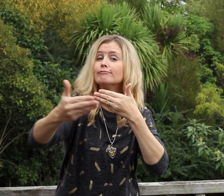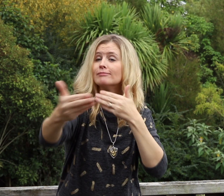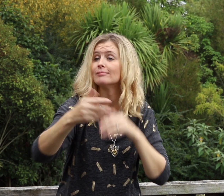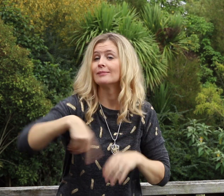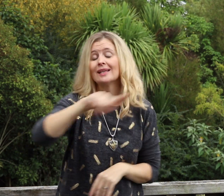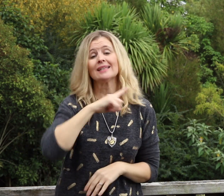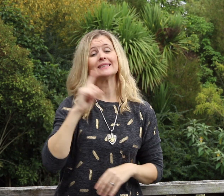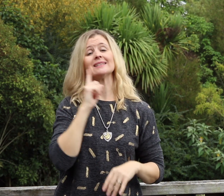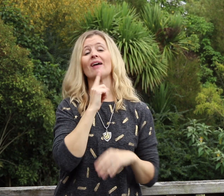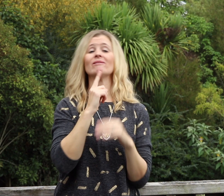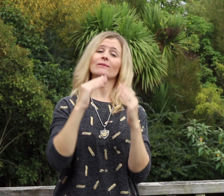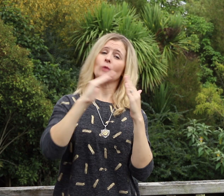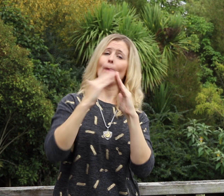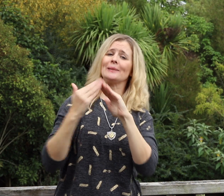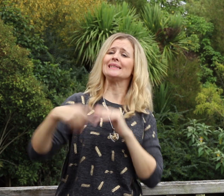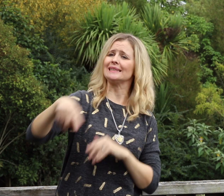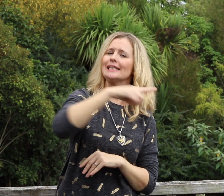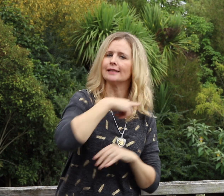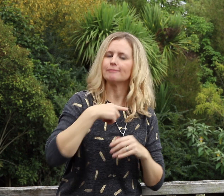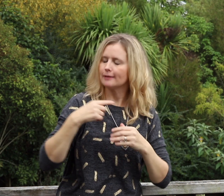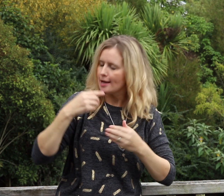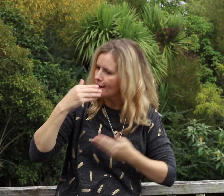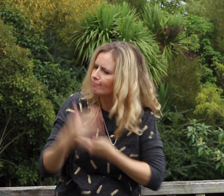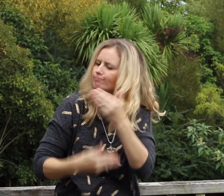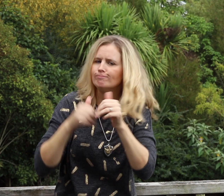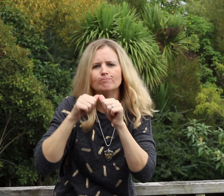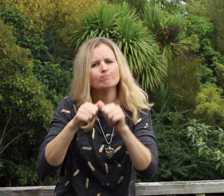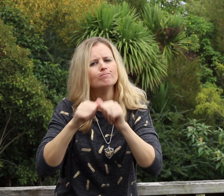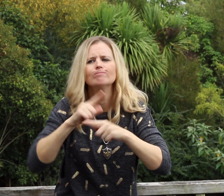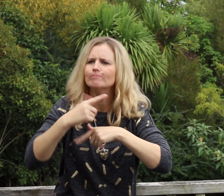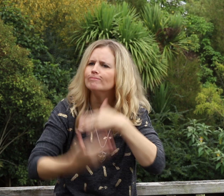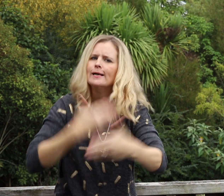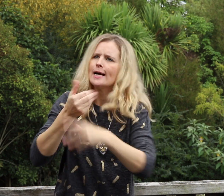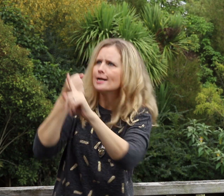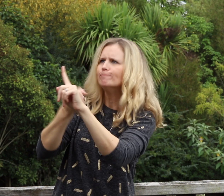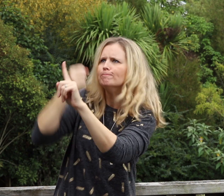was a bit disappointing. So, in the future, I hope to see a change and we,